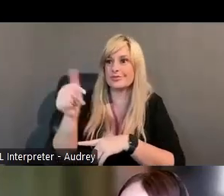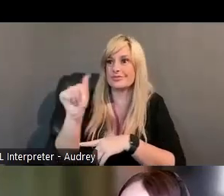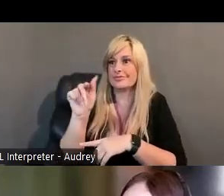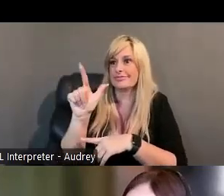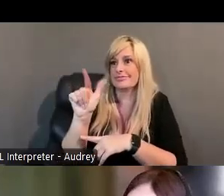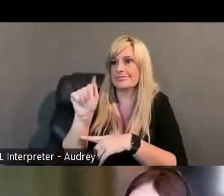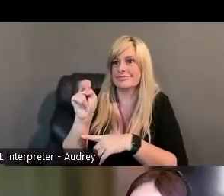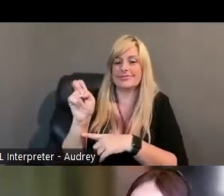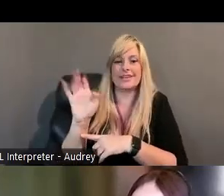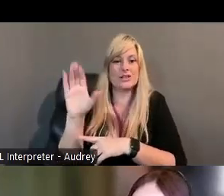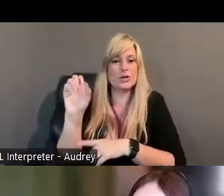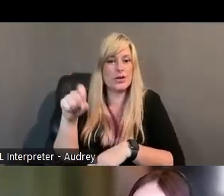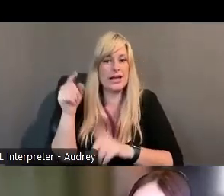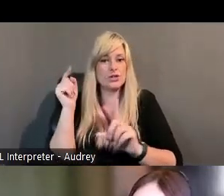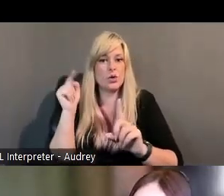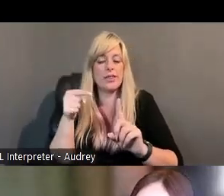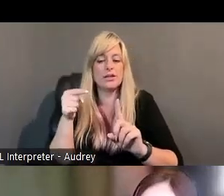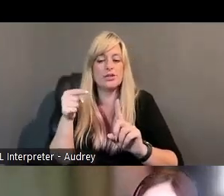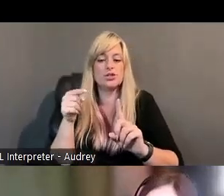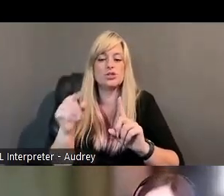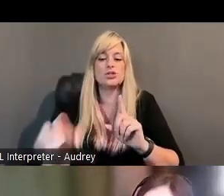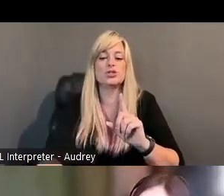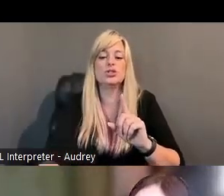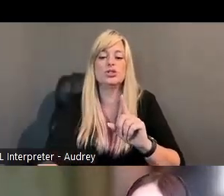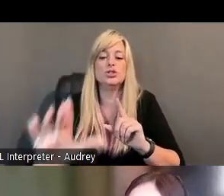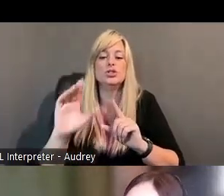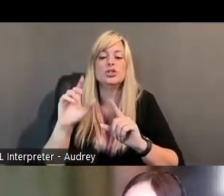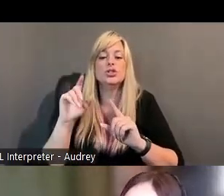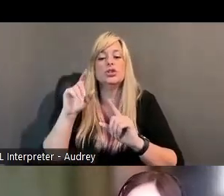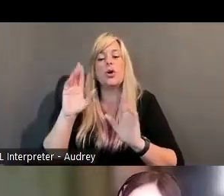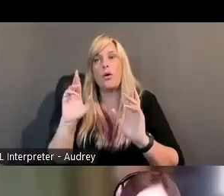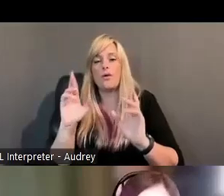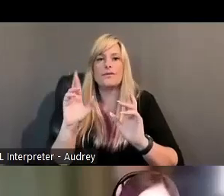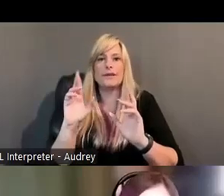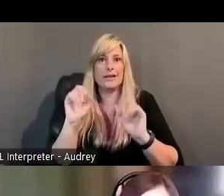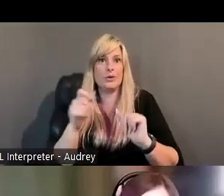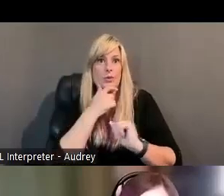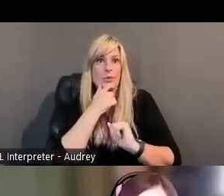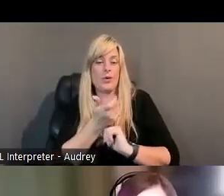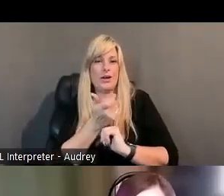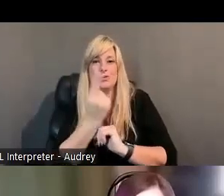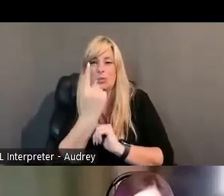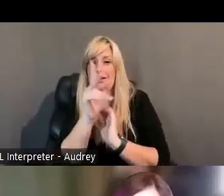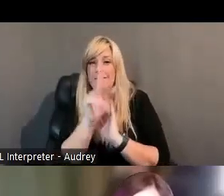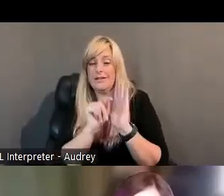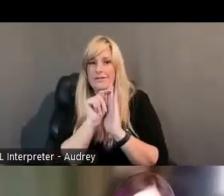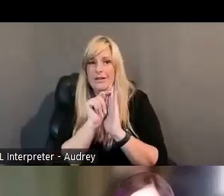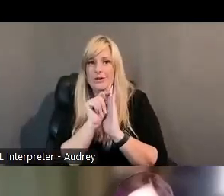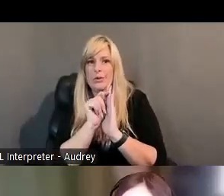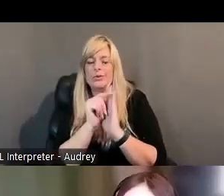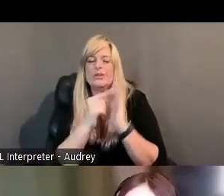Lane Edwards: Yeah, so this should be hopefully playable. One of the videos as an example,